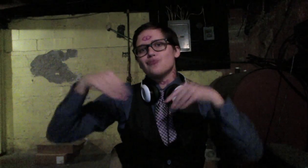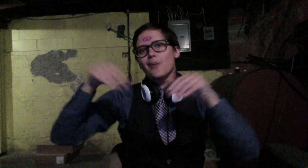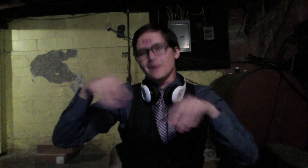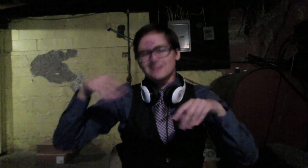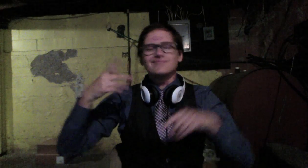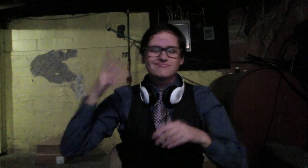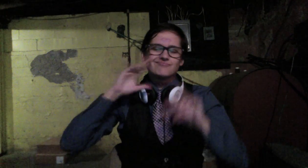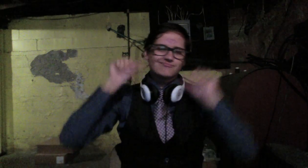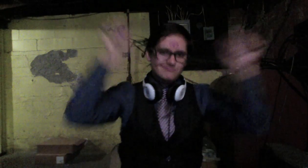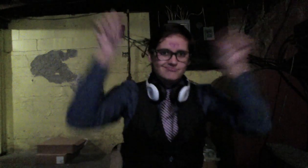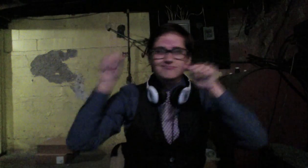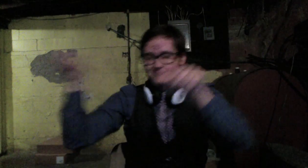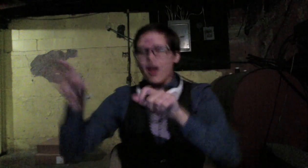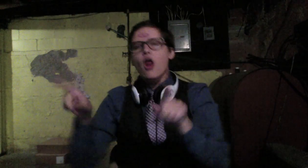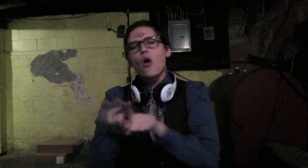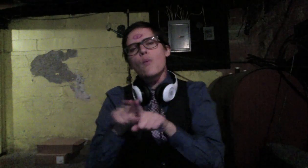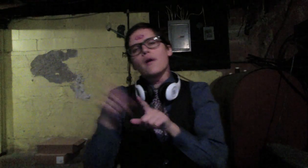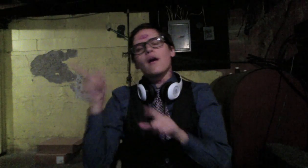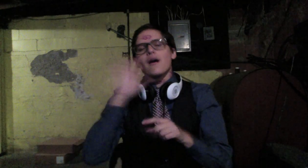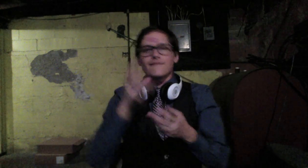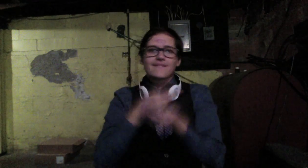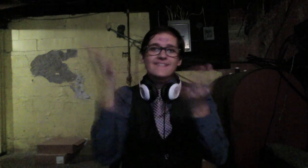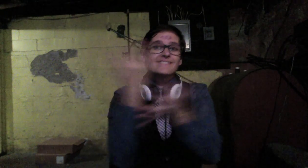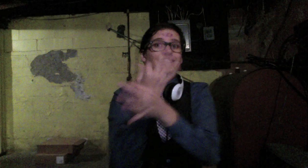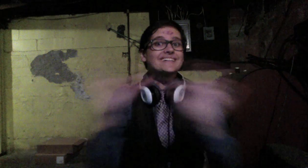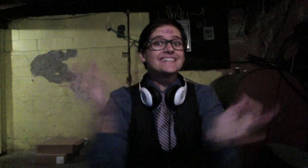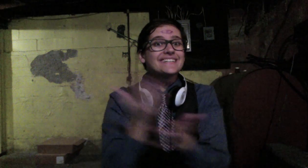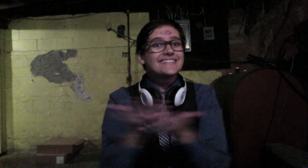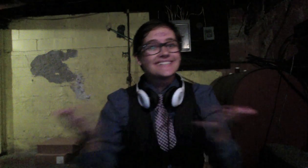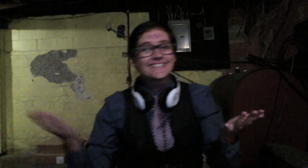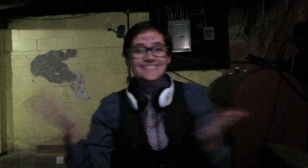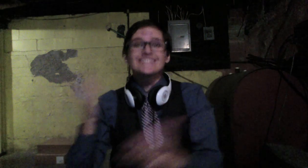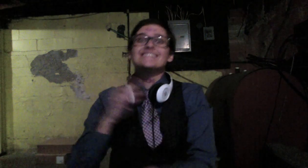AND FROZEN YOGURT SHOP POSTED ALSO WILL GIVE-OUT FREE STUFF